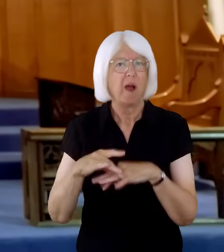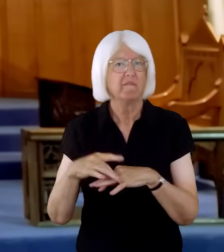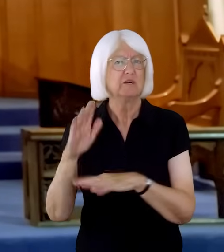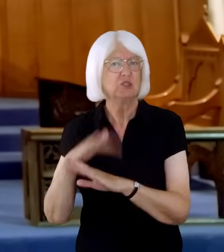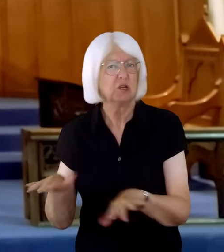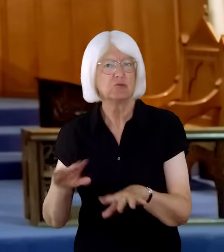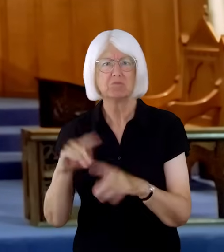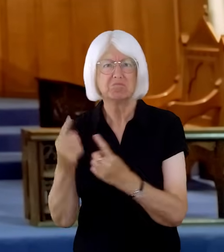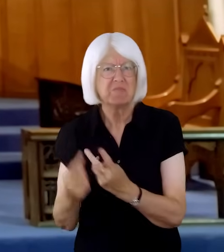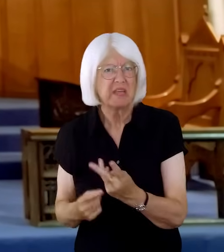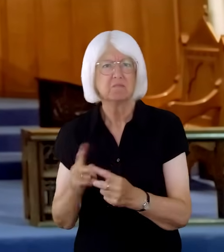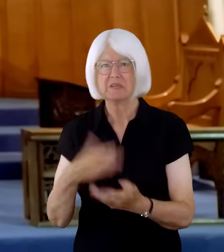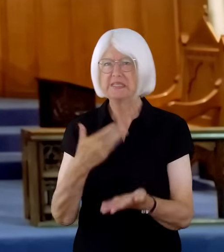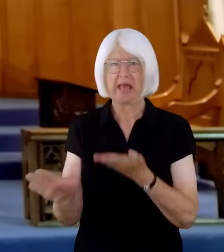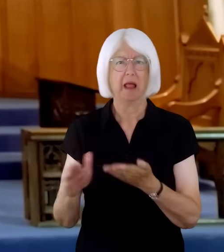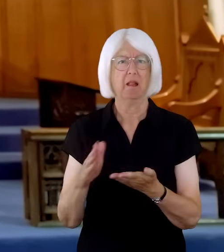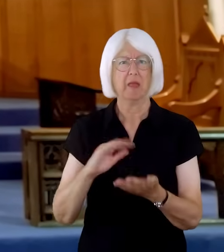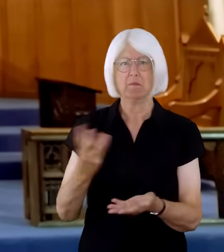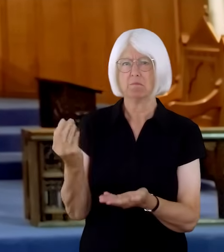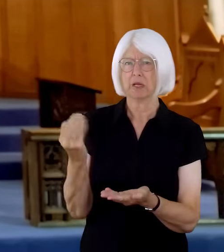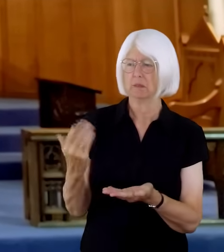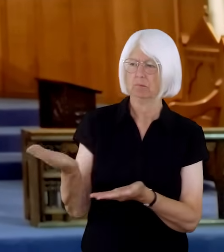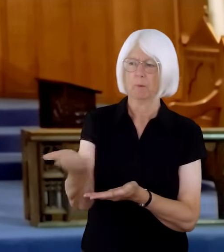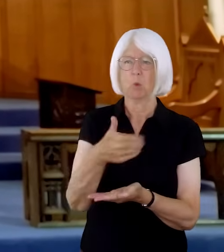and children and all his possessions and payment to be made.